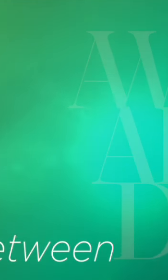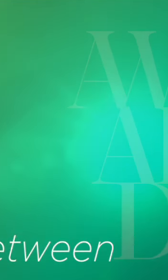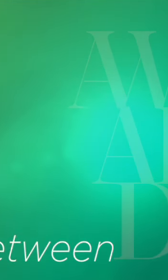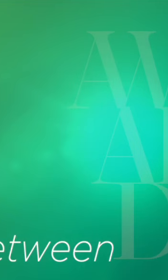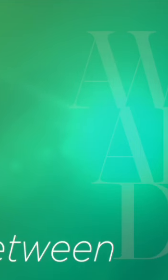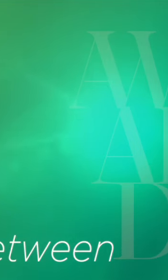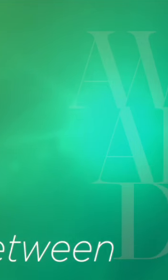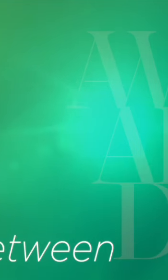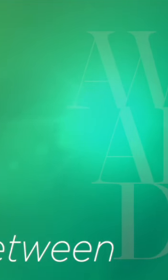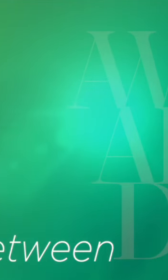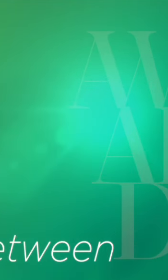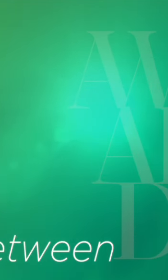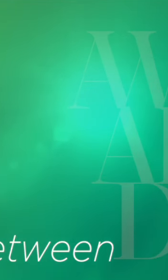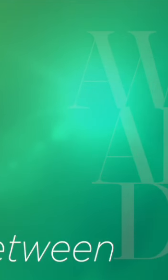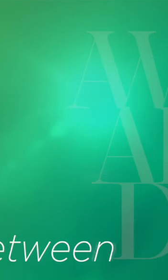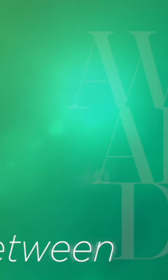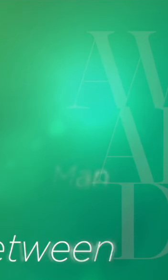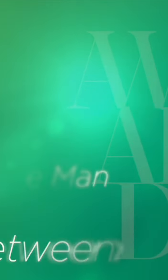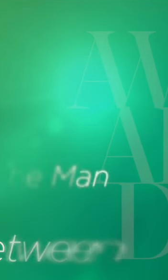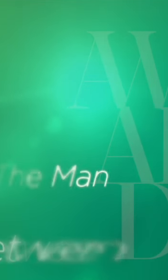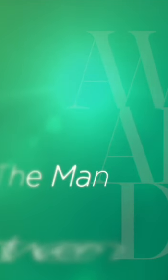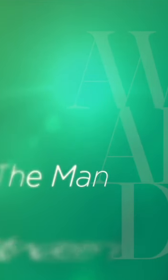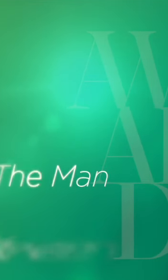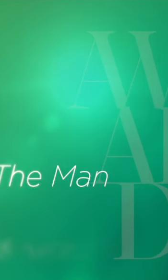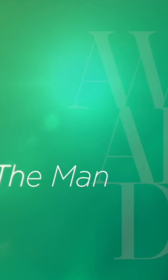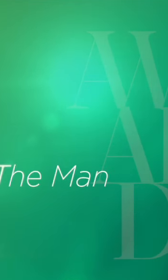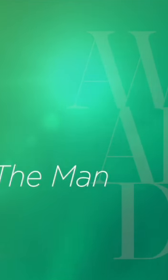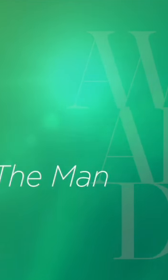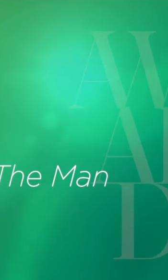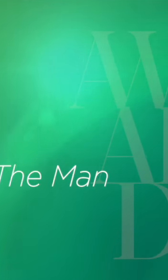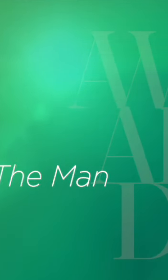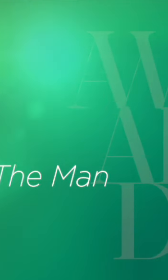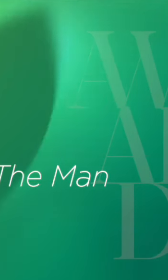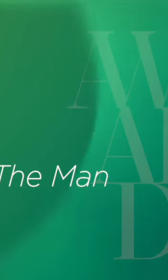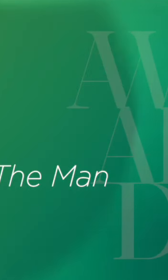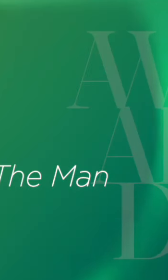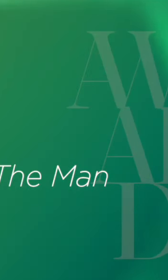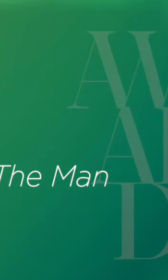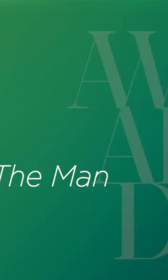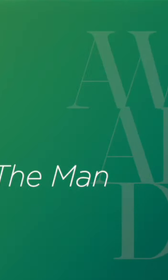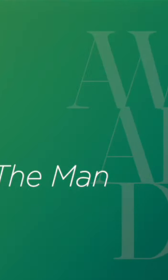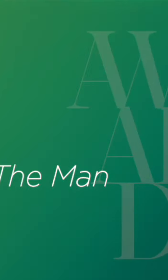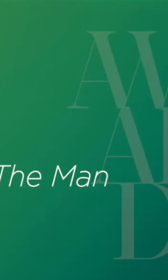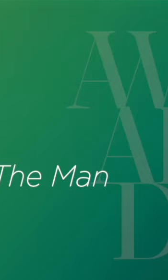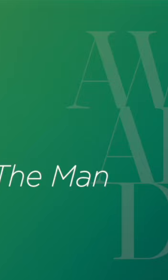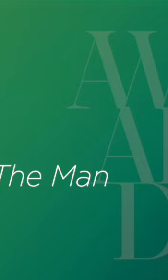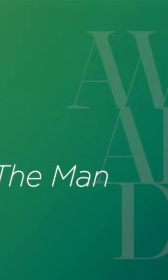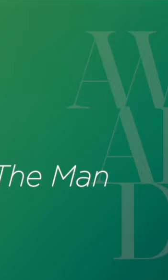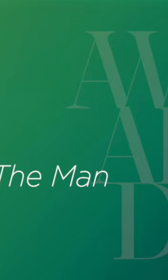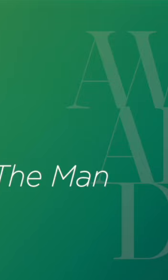where he wrote Strangers In Between, and his now-iconic and multi-award-winning adaptation of Holding The Man.